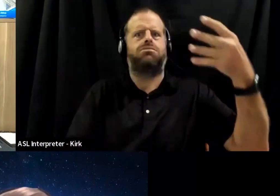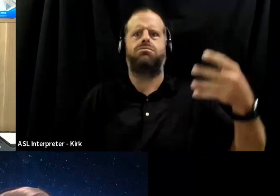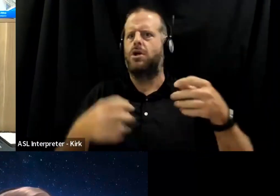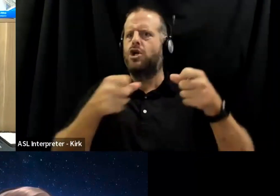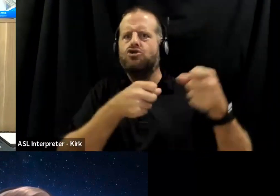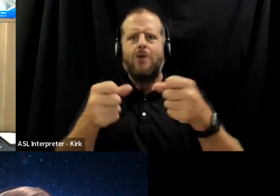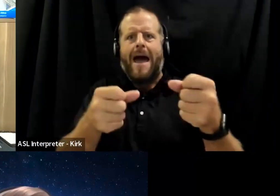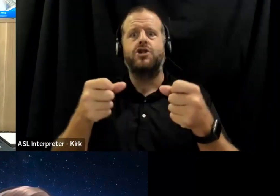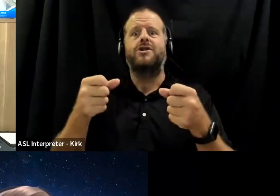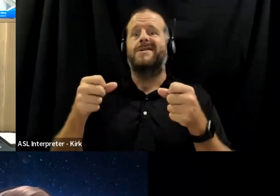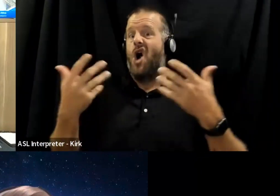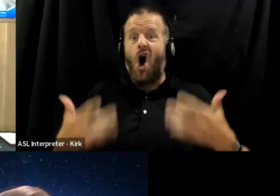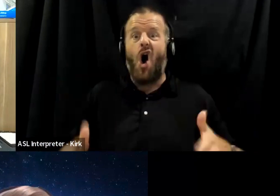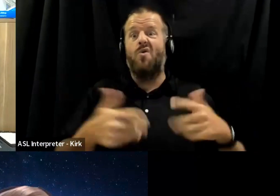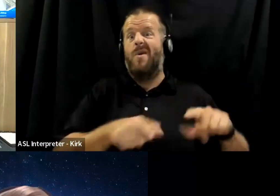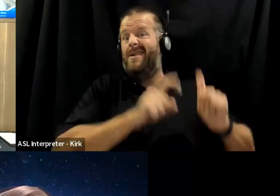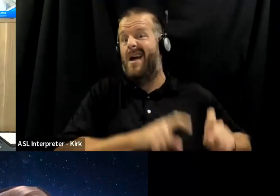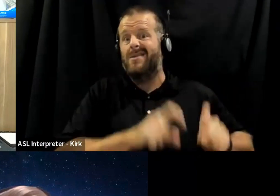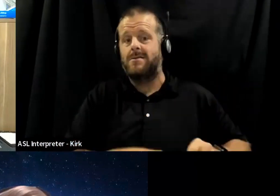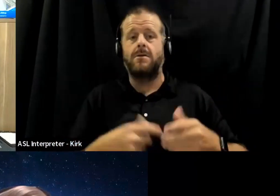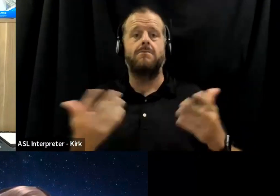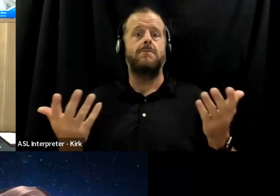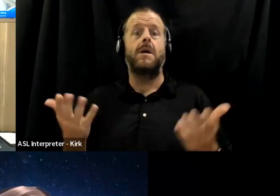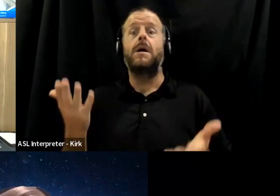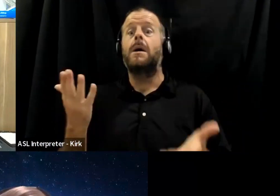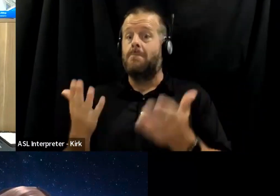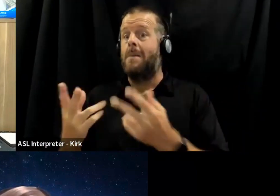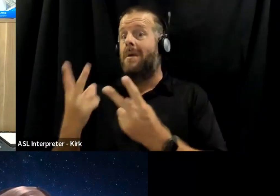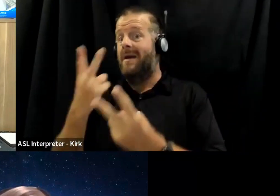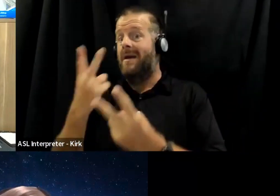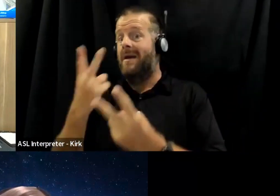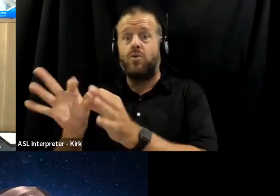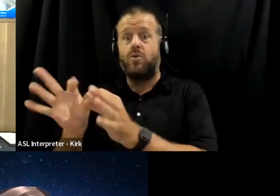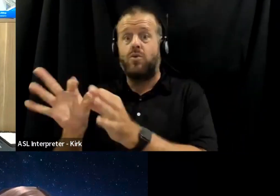So for example, you might use a visual interpreter to get past an inaccessible touch screen.